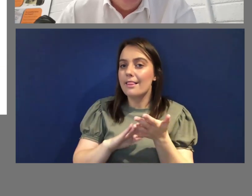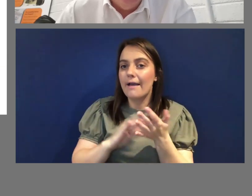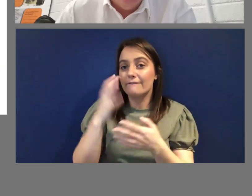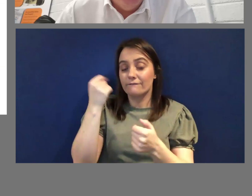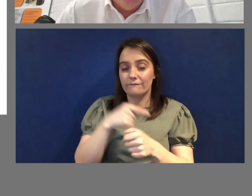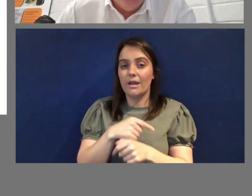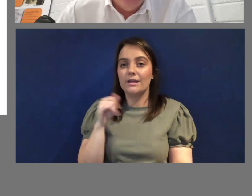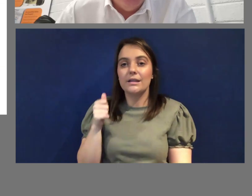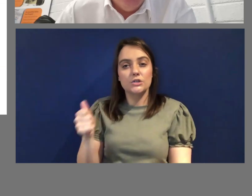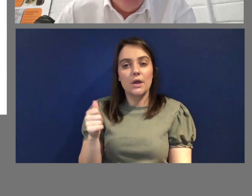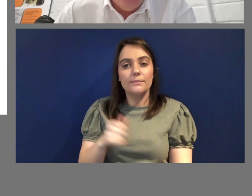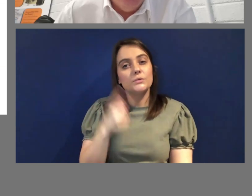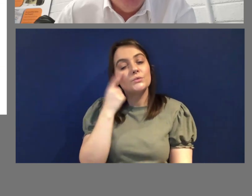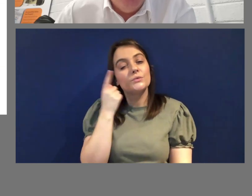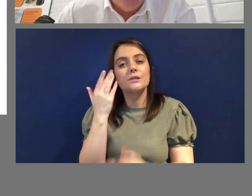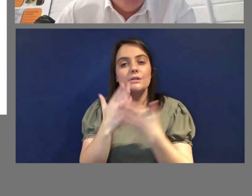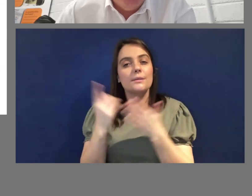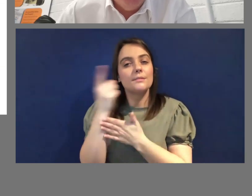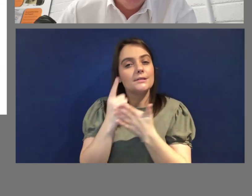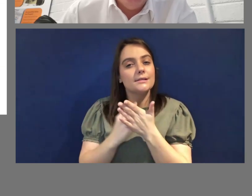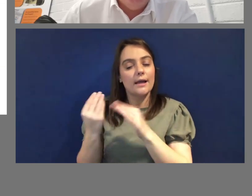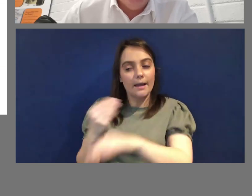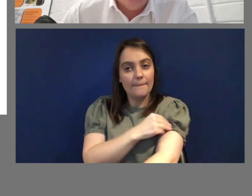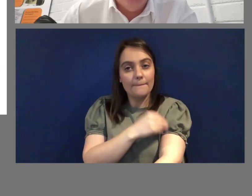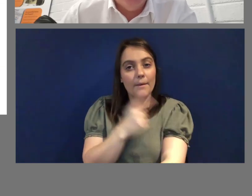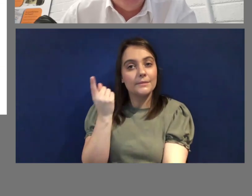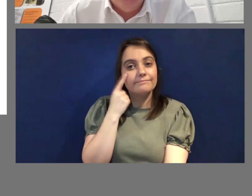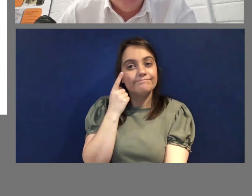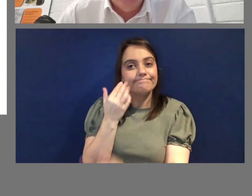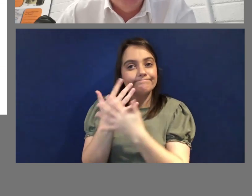you look at some of the design issues that we me typical issues that we find so no tactile buttons